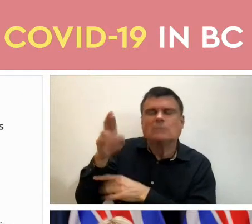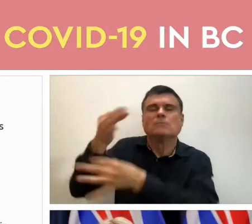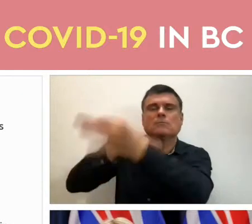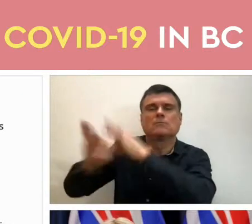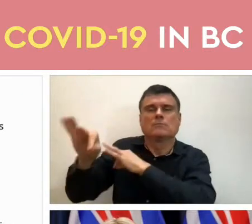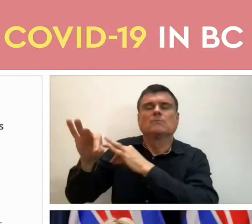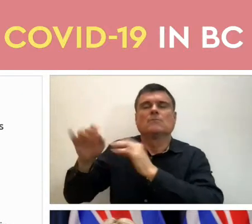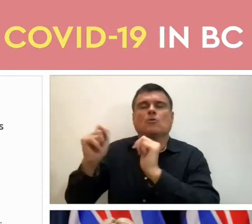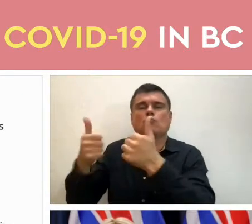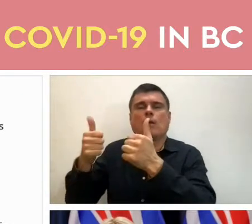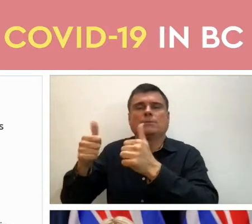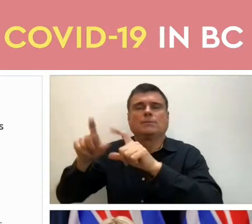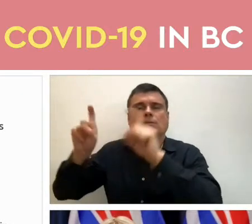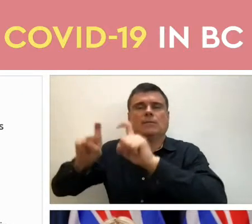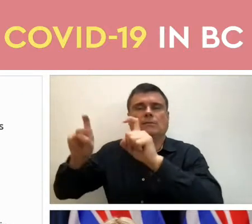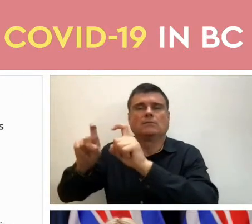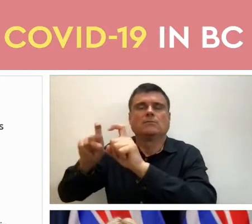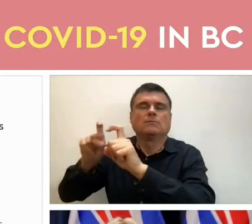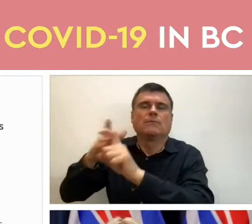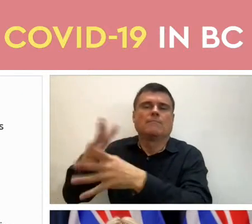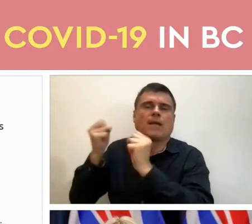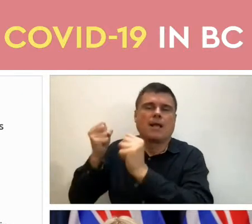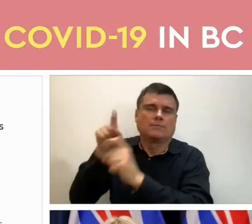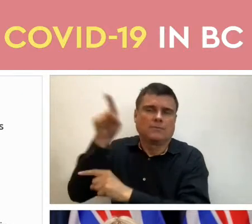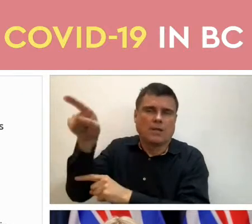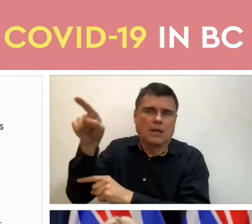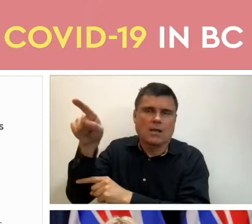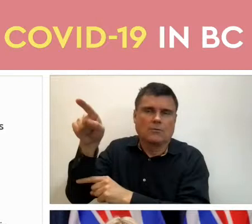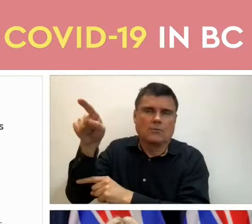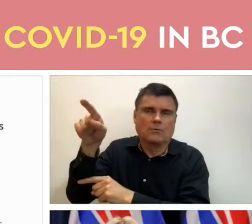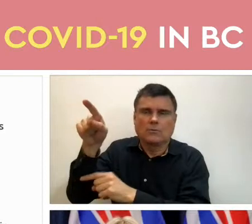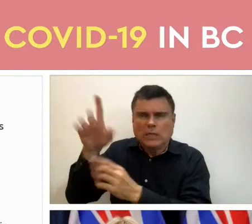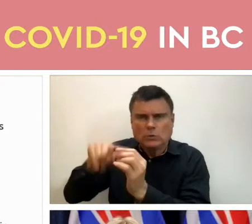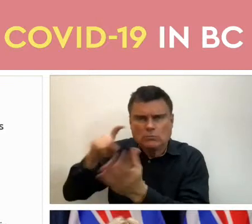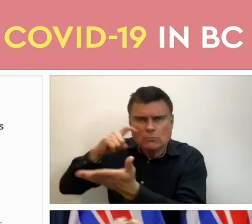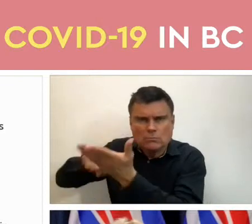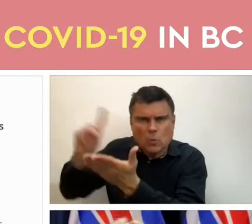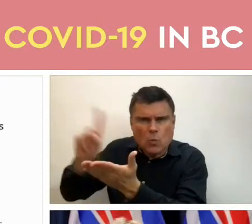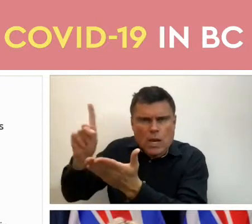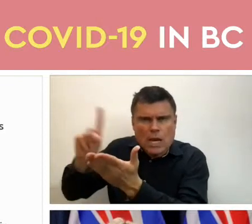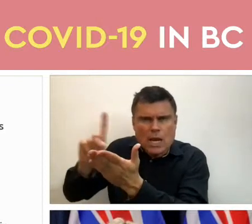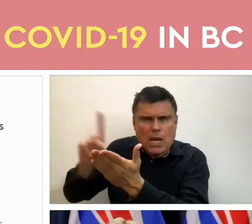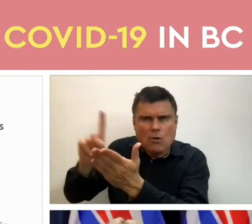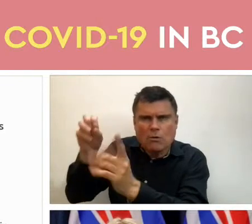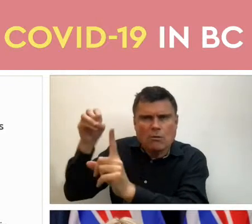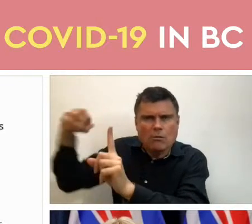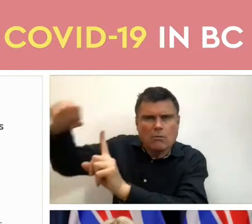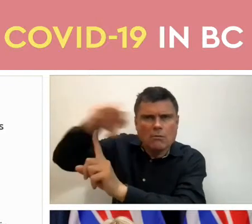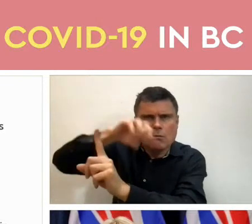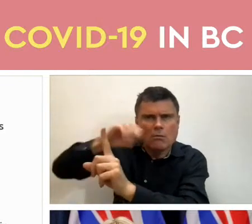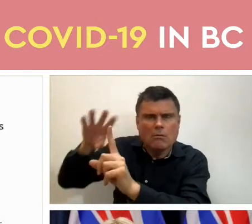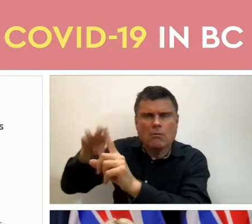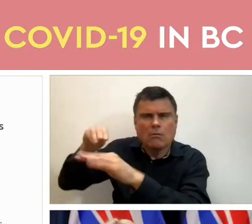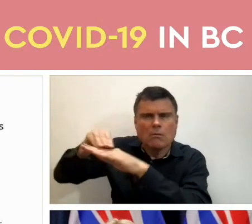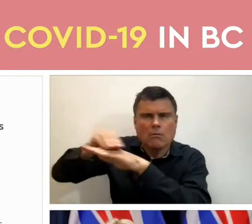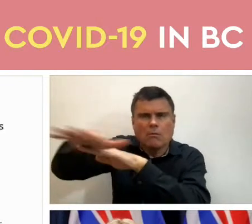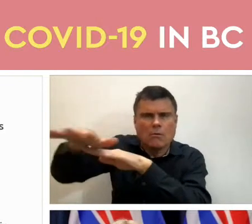supporting schools where there is exposure events and outbreaks, supporting post